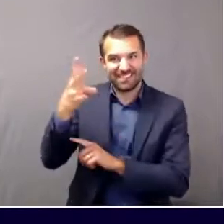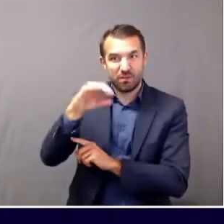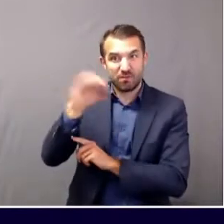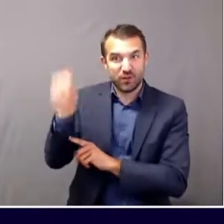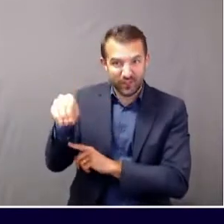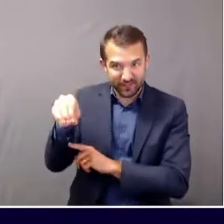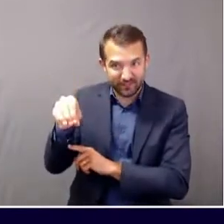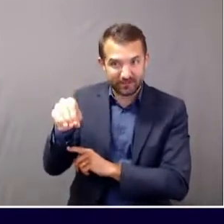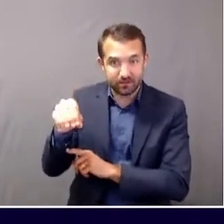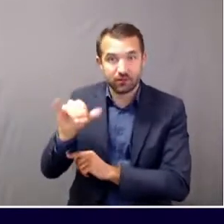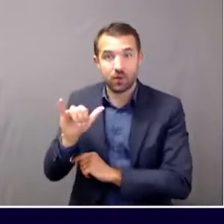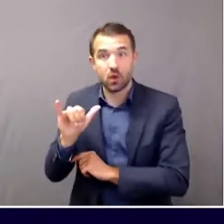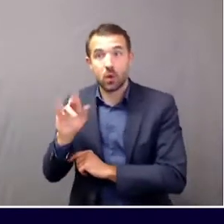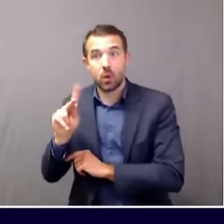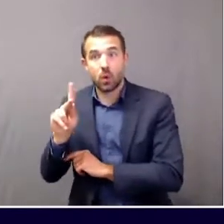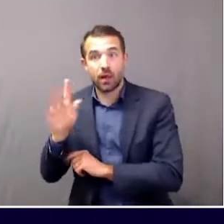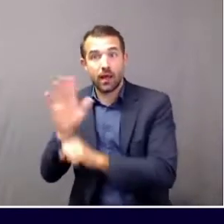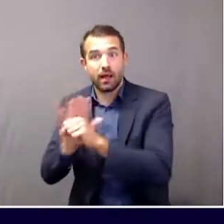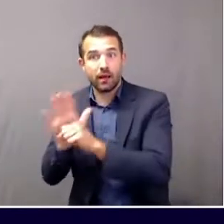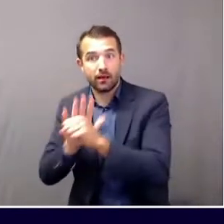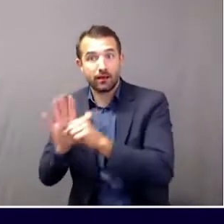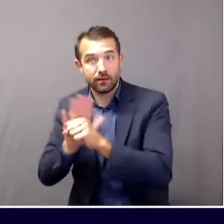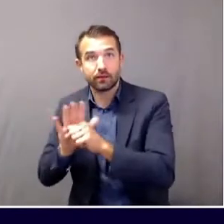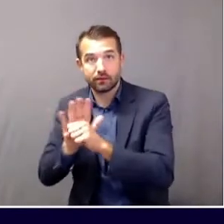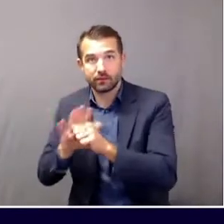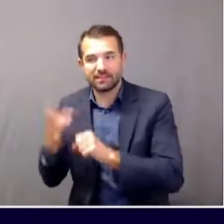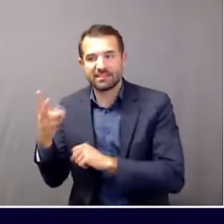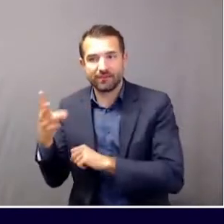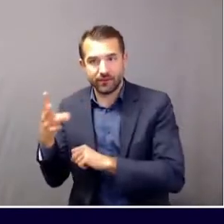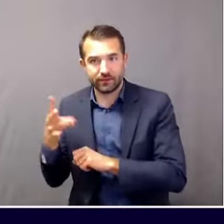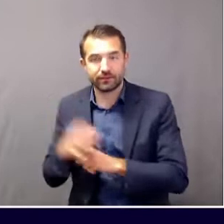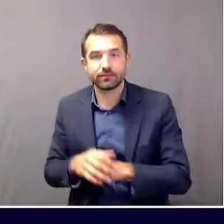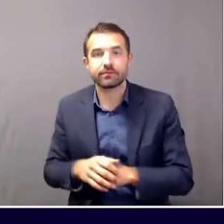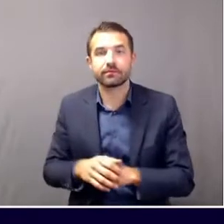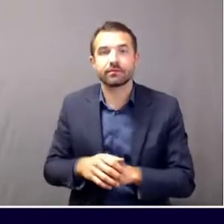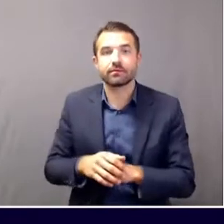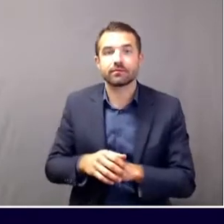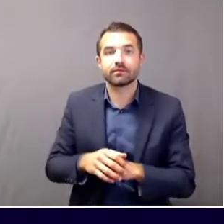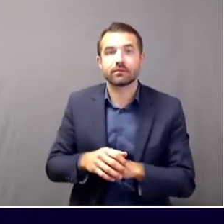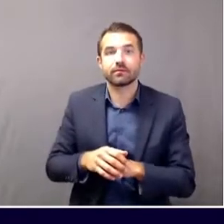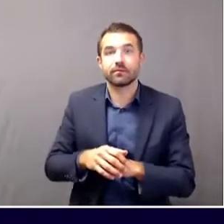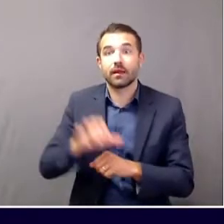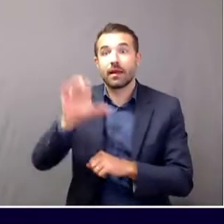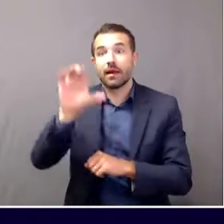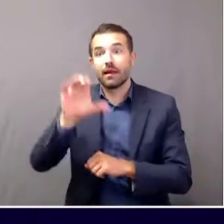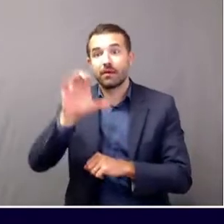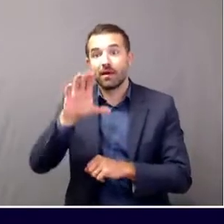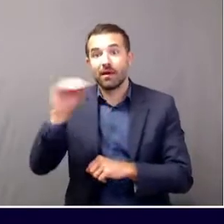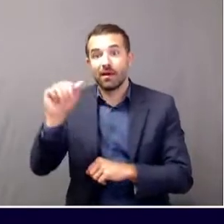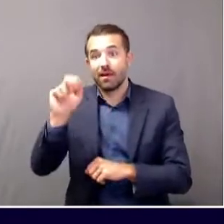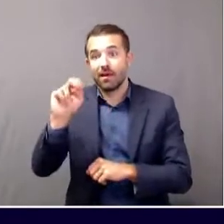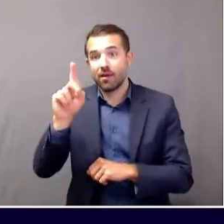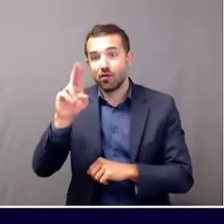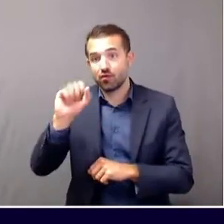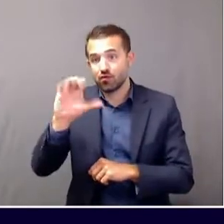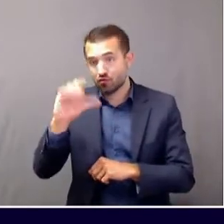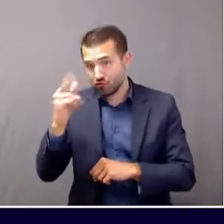Androscoggin county accounted each for Prof approximately